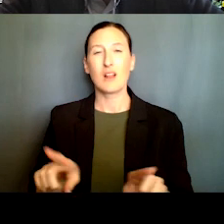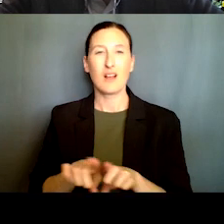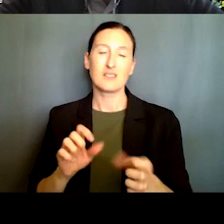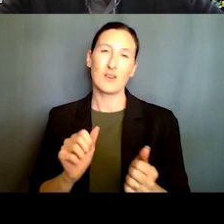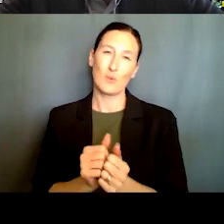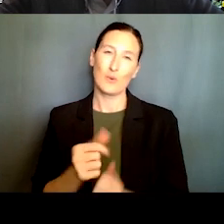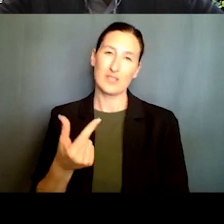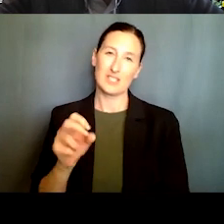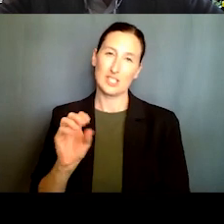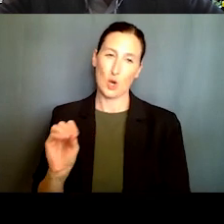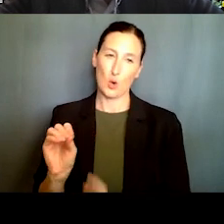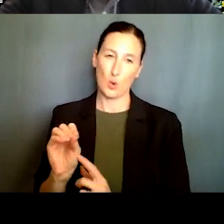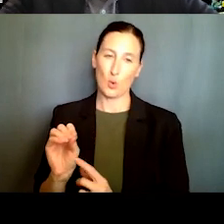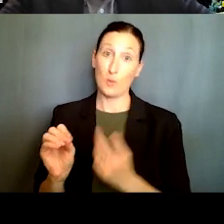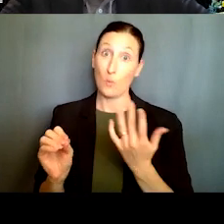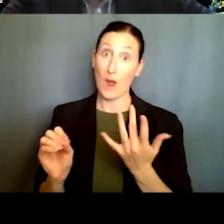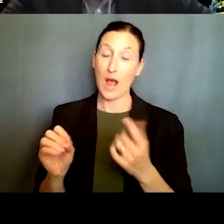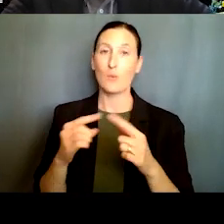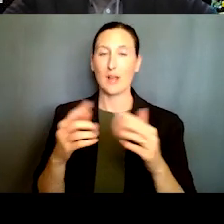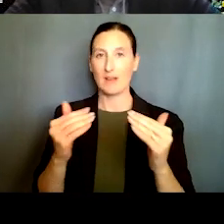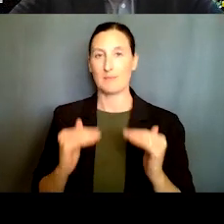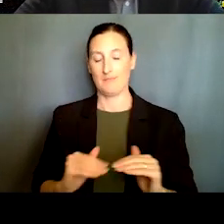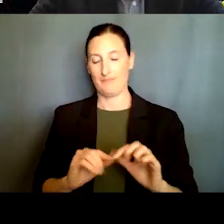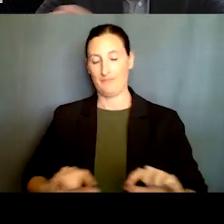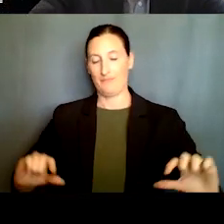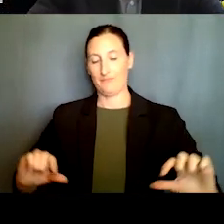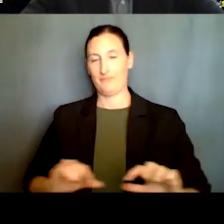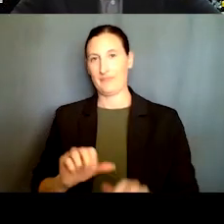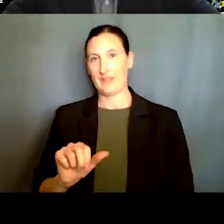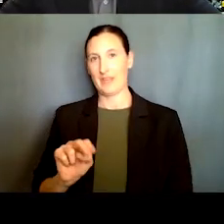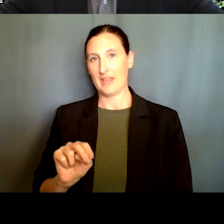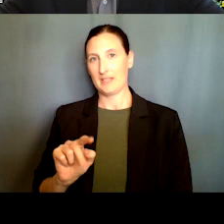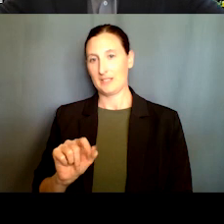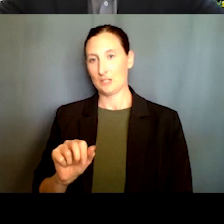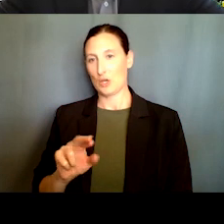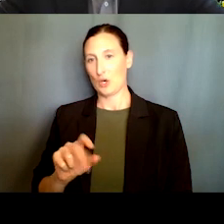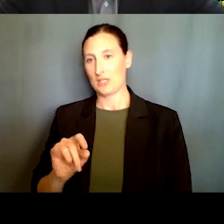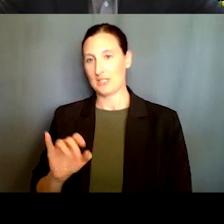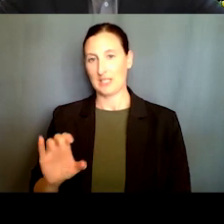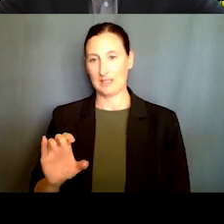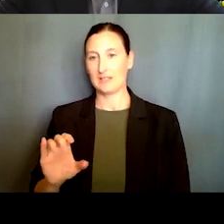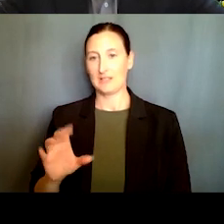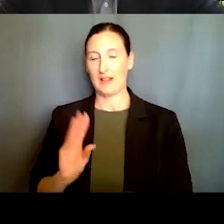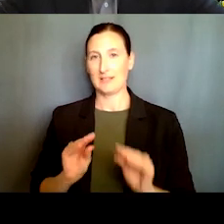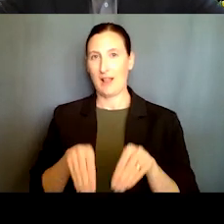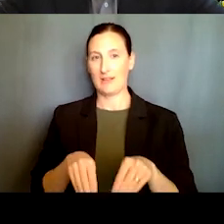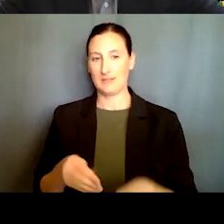a Antarctic installation that's related to this, the windows on the universe.